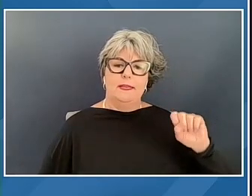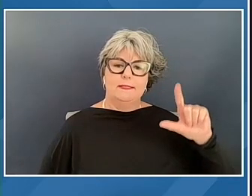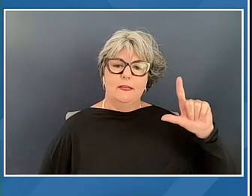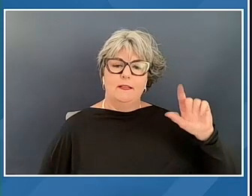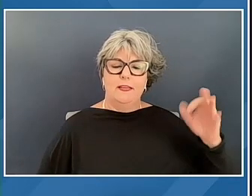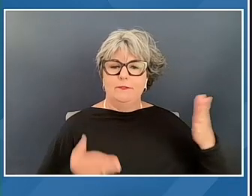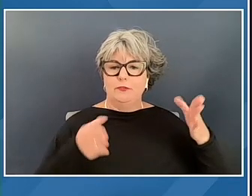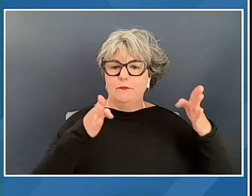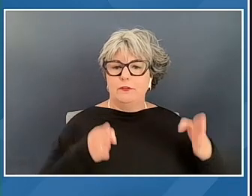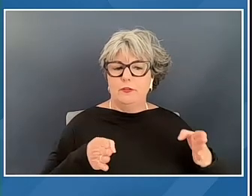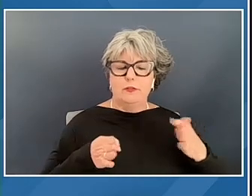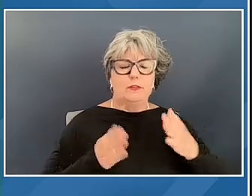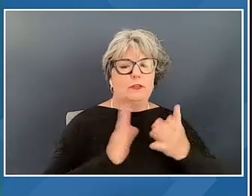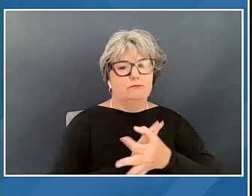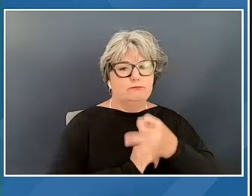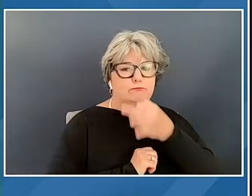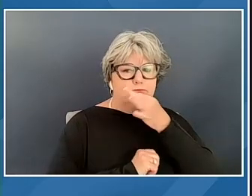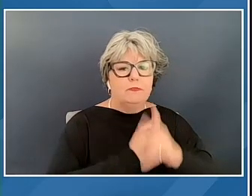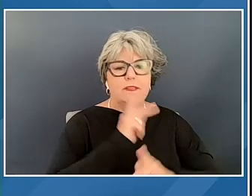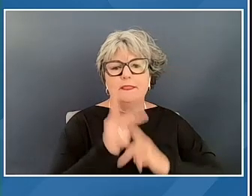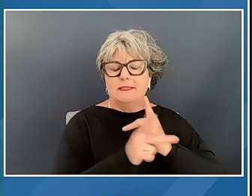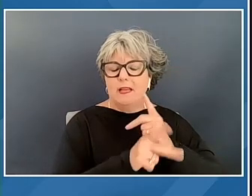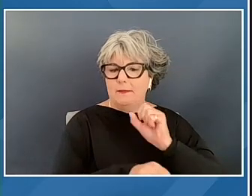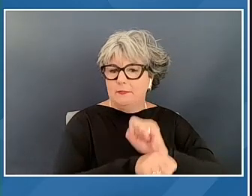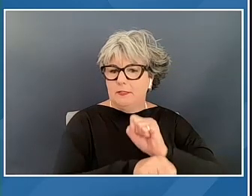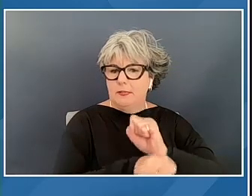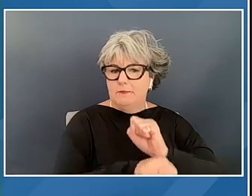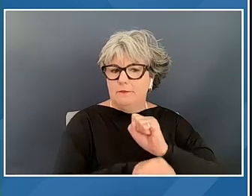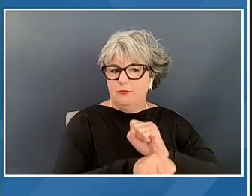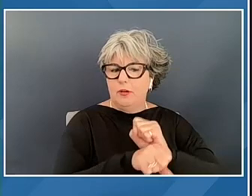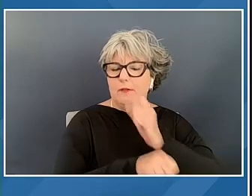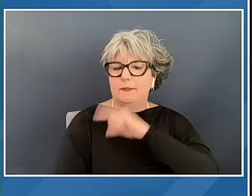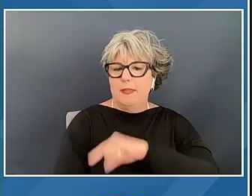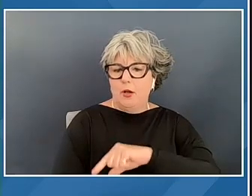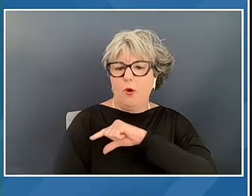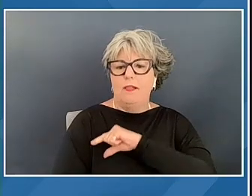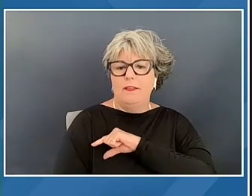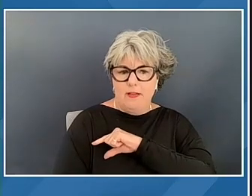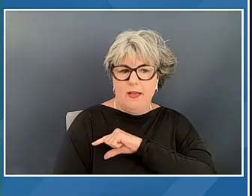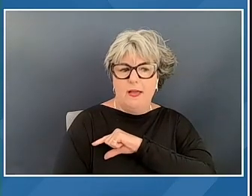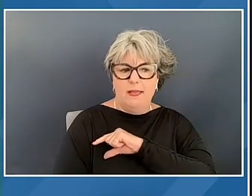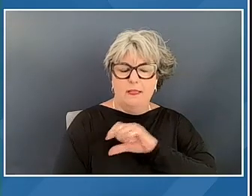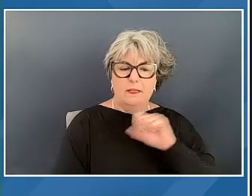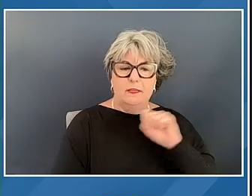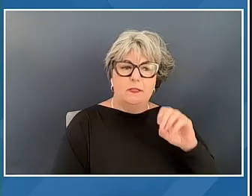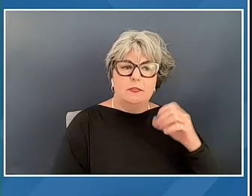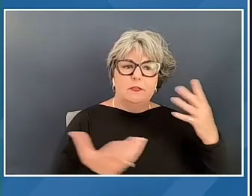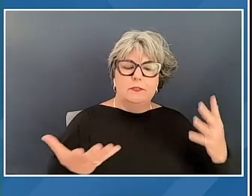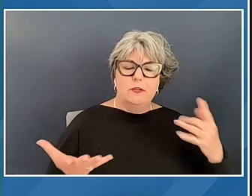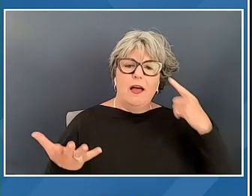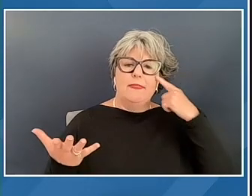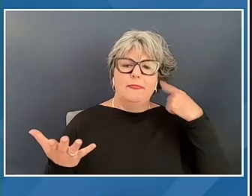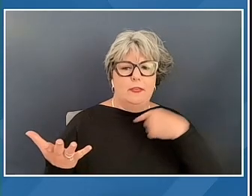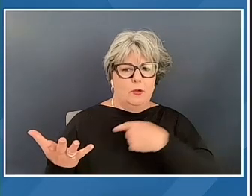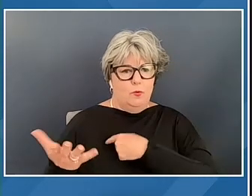versed on the types of jobs that qualify. So I think we have done all of the efforts